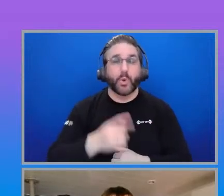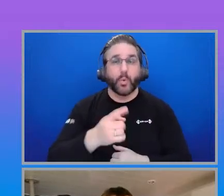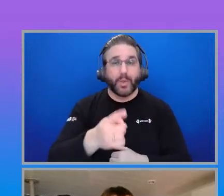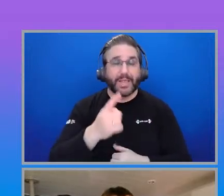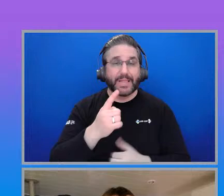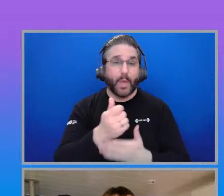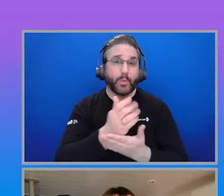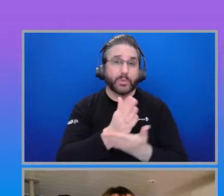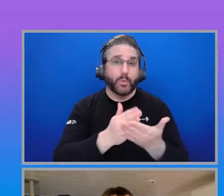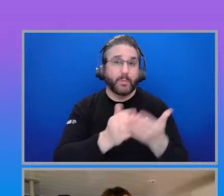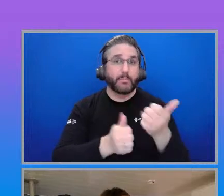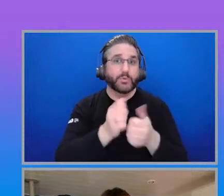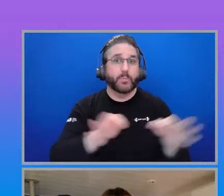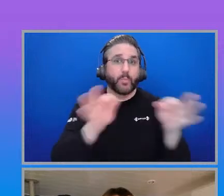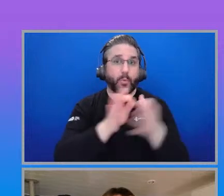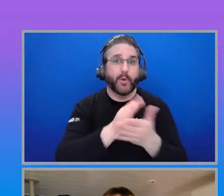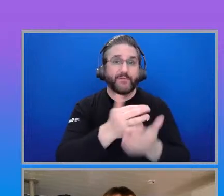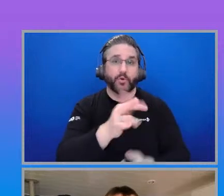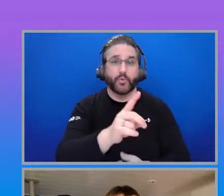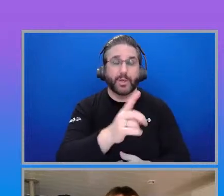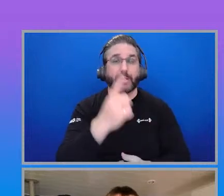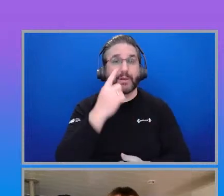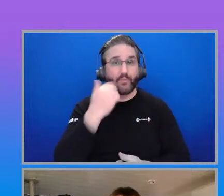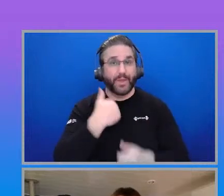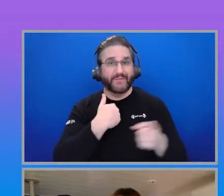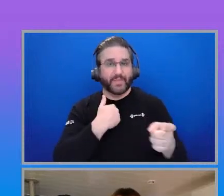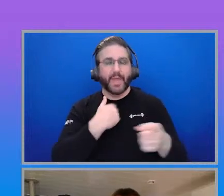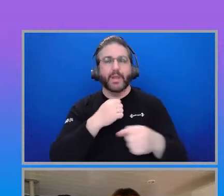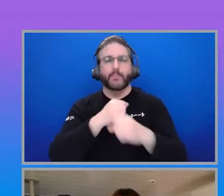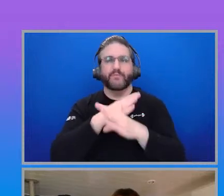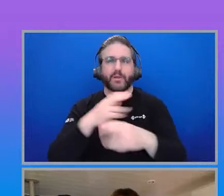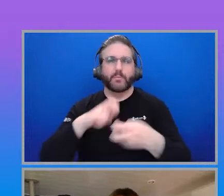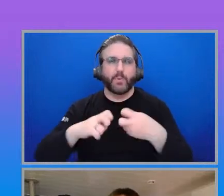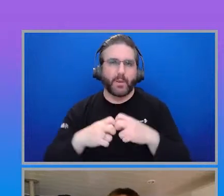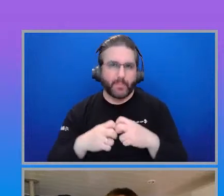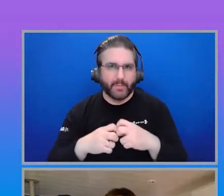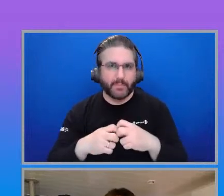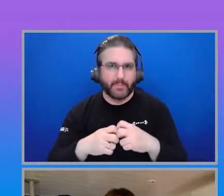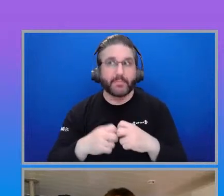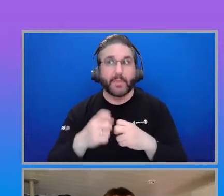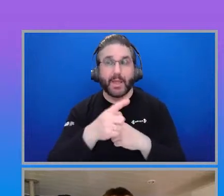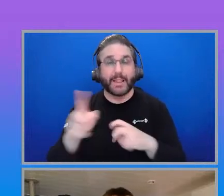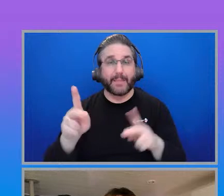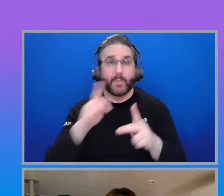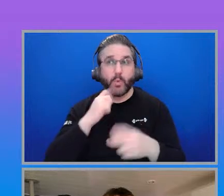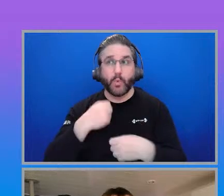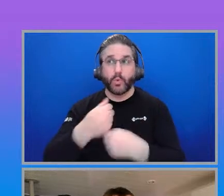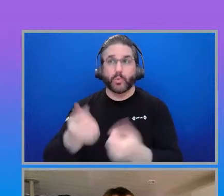something that by having it it prevented a problem. It prevented people from doing something which could be